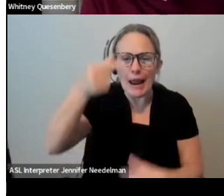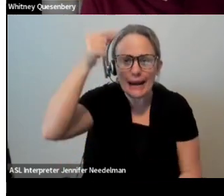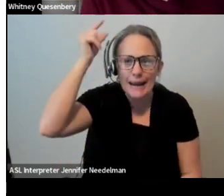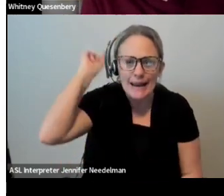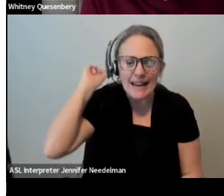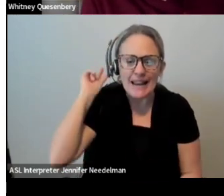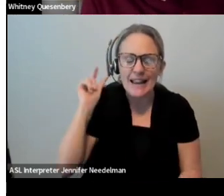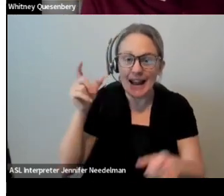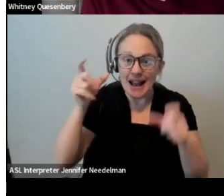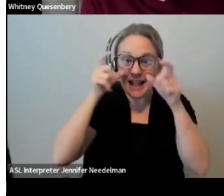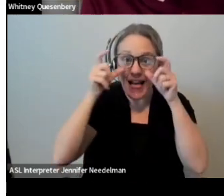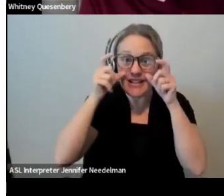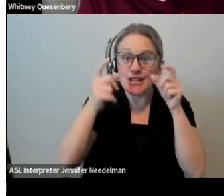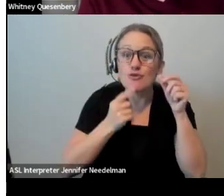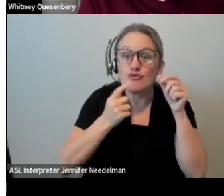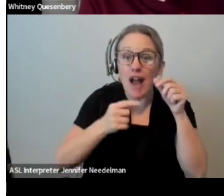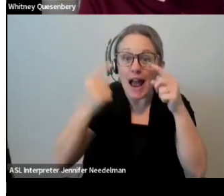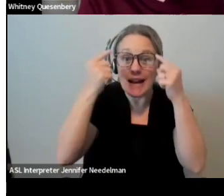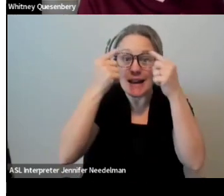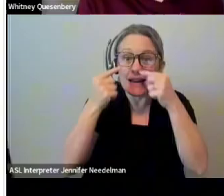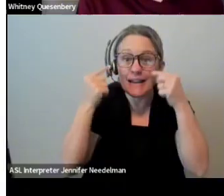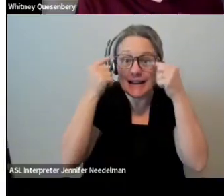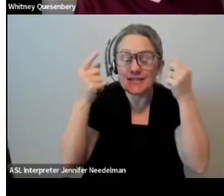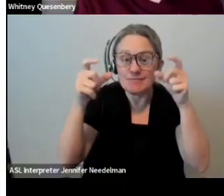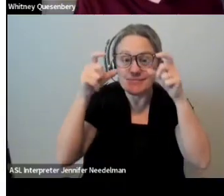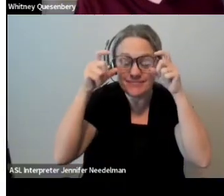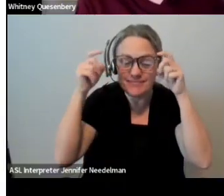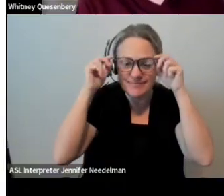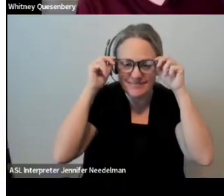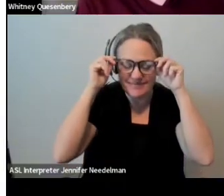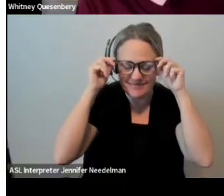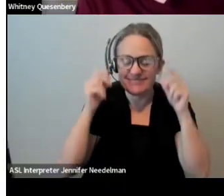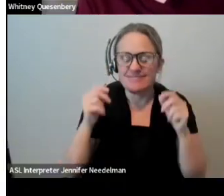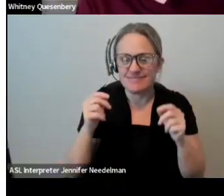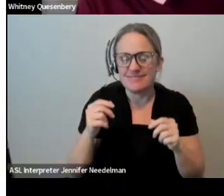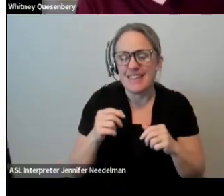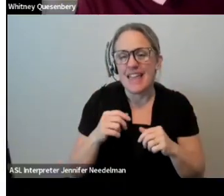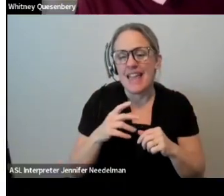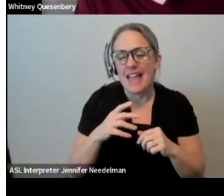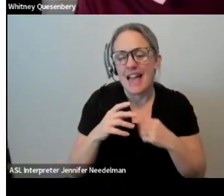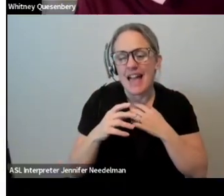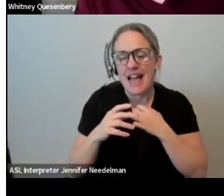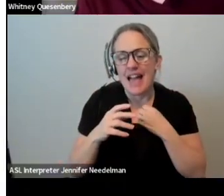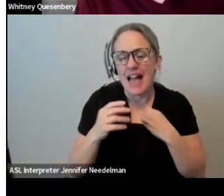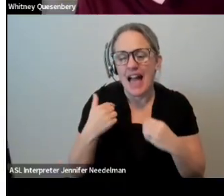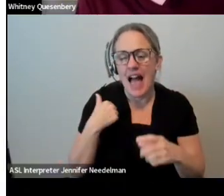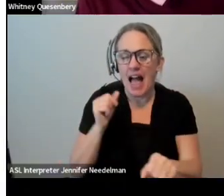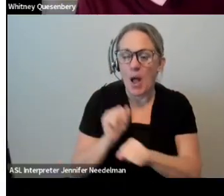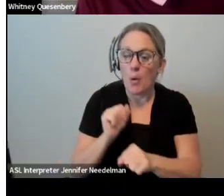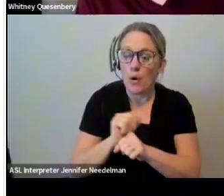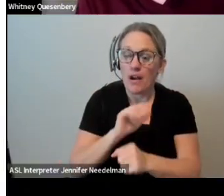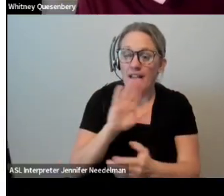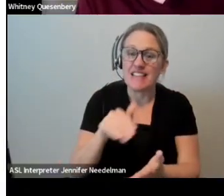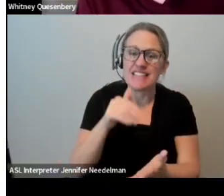who would wear red eyeglasses instead of just being someone who wanted to wear red eyeglasses. I work at the Center for Civic Design.